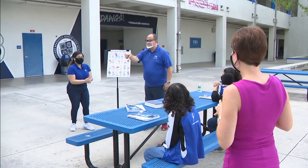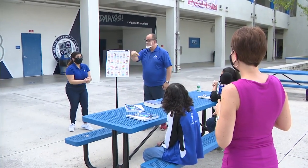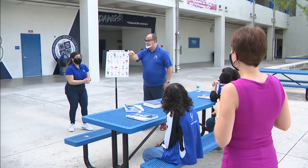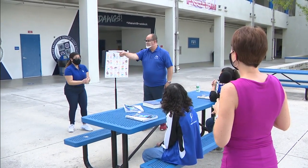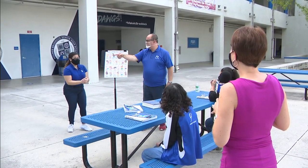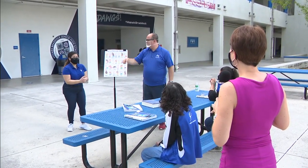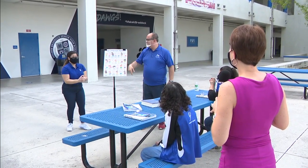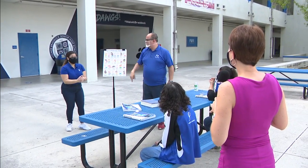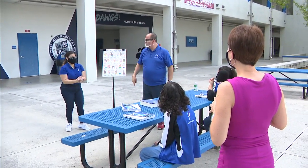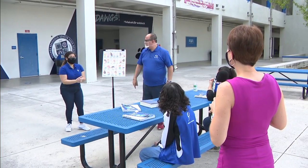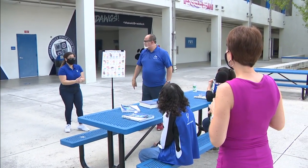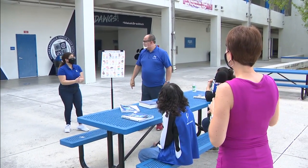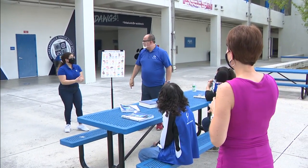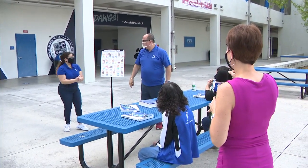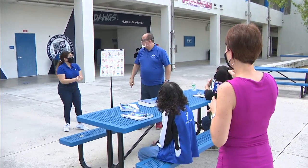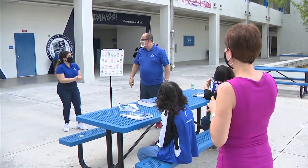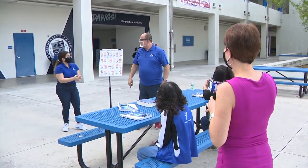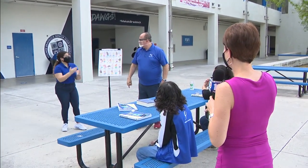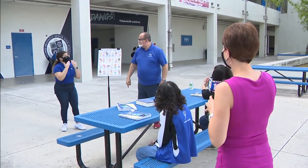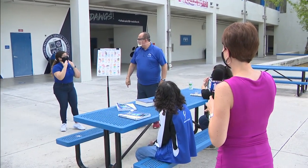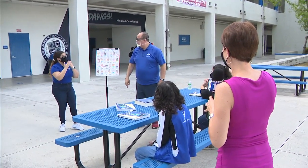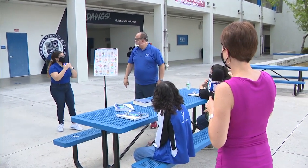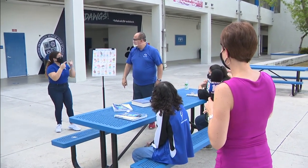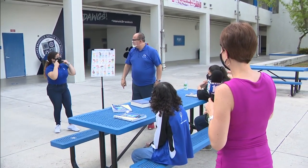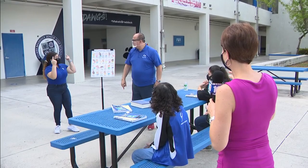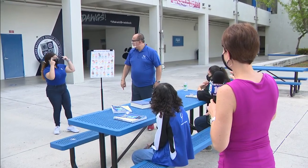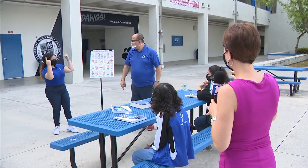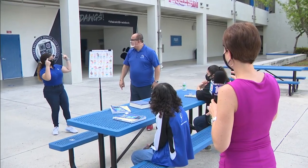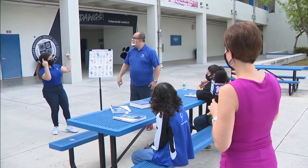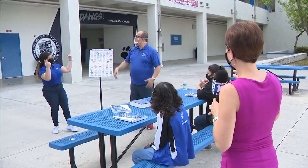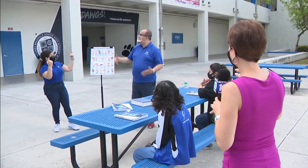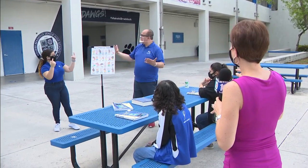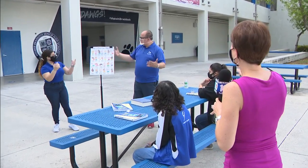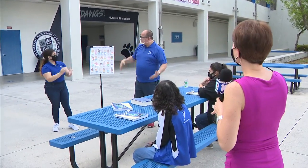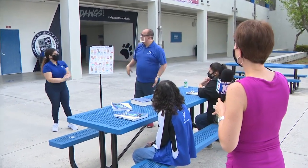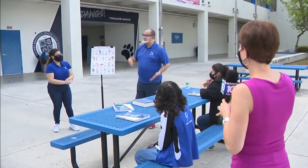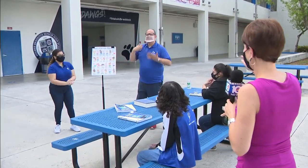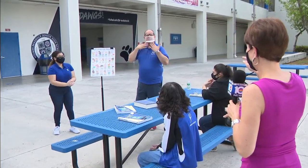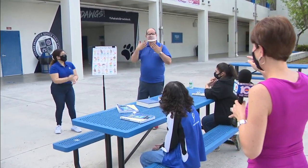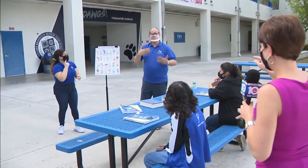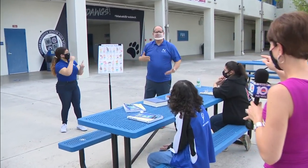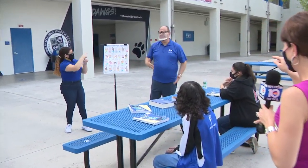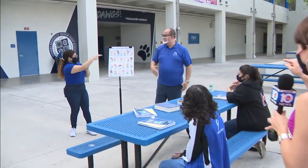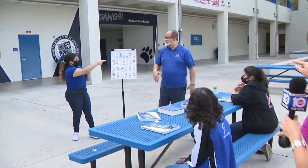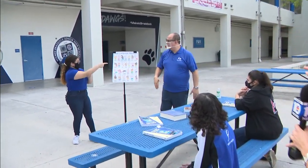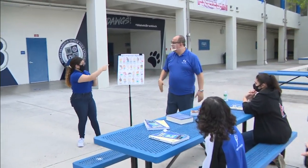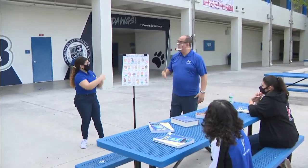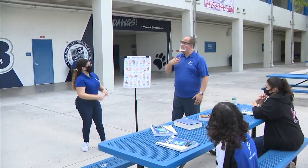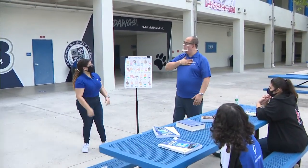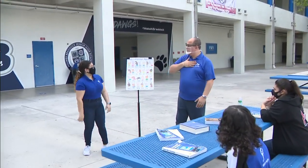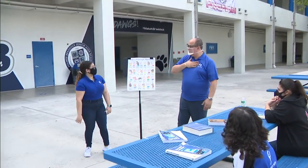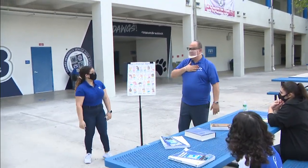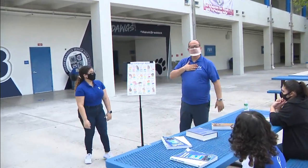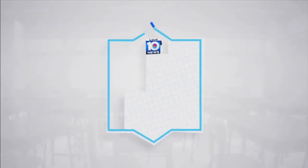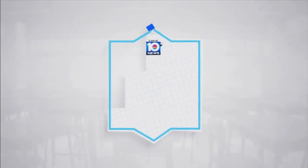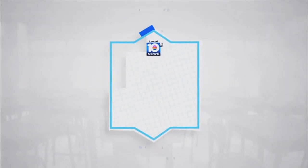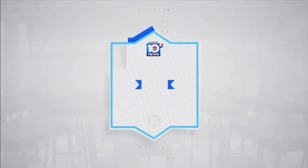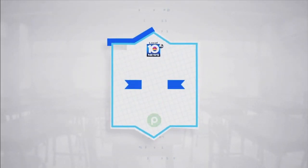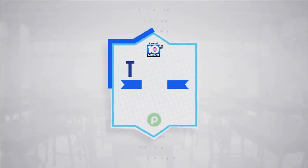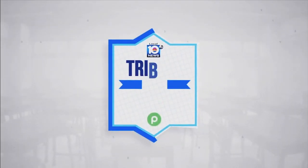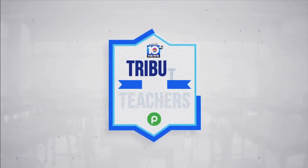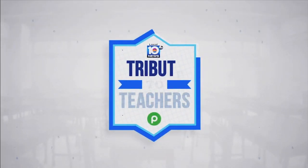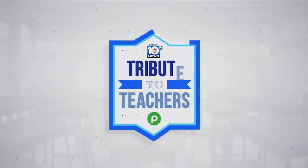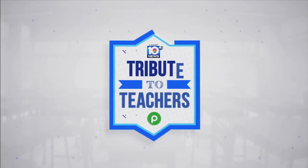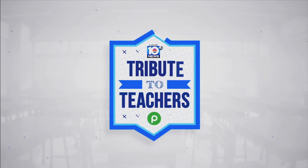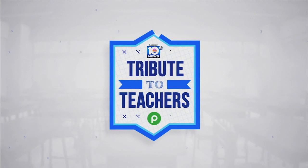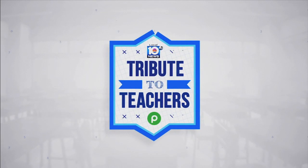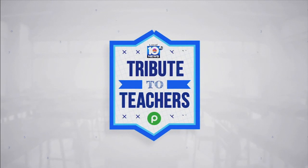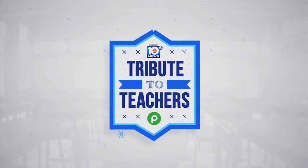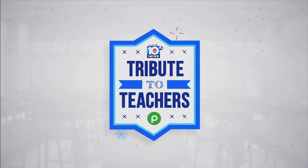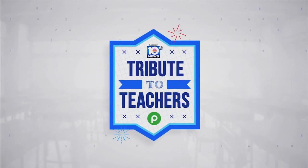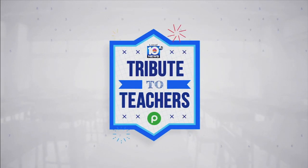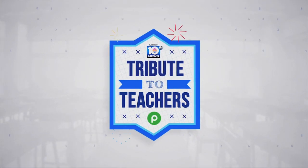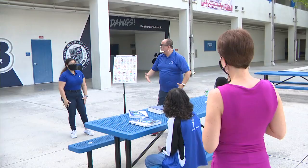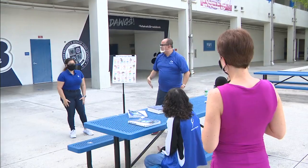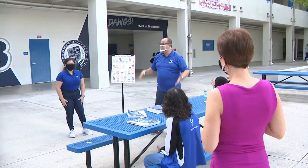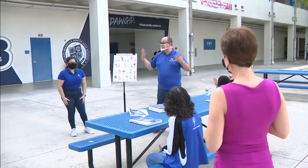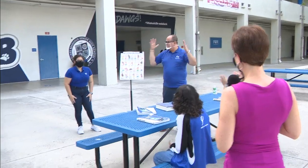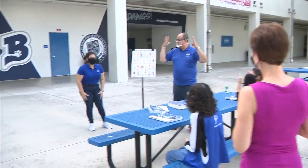WE'VE COME TO BESTOW ONE MORE.